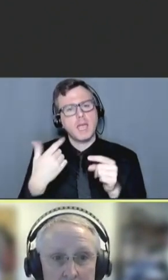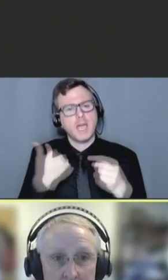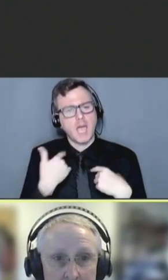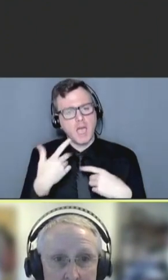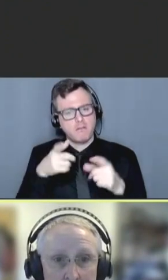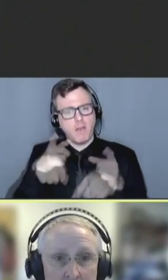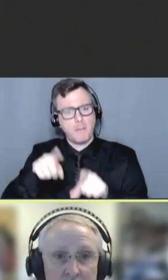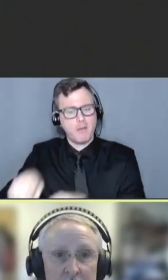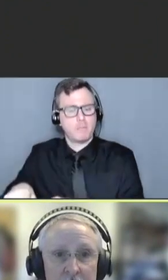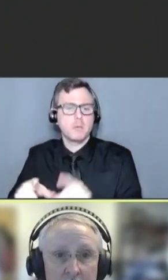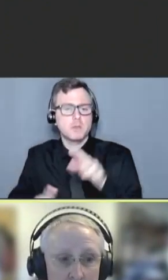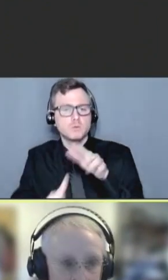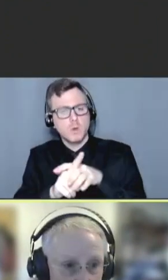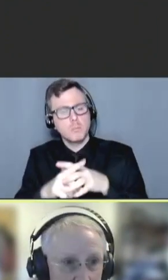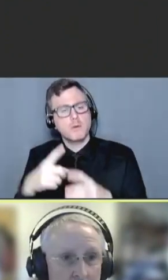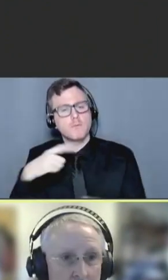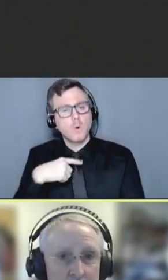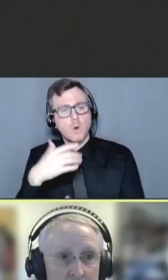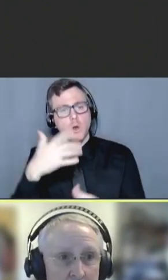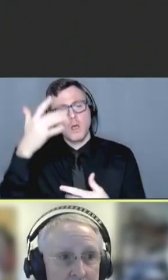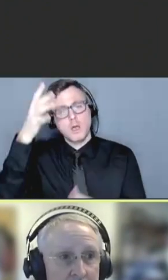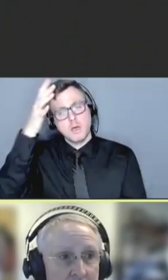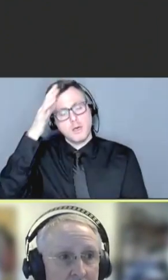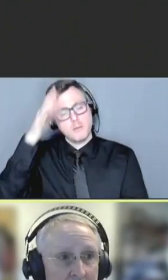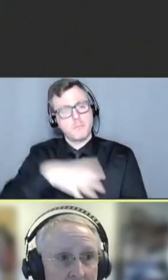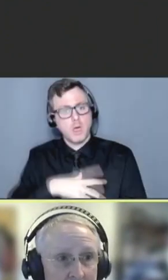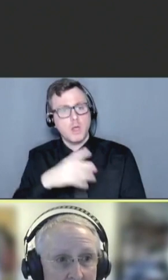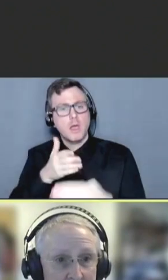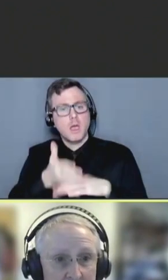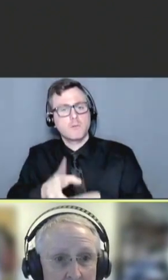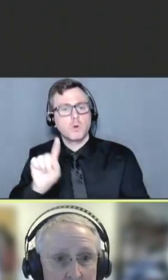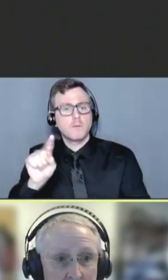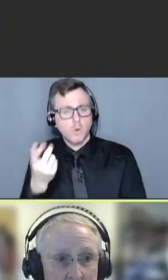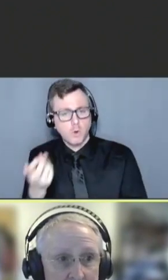primarily in male patients, following the first booster dose. Next slide, please.